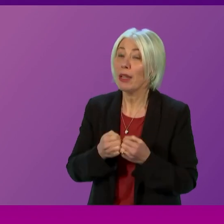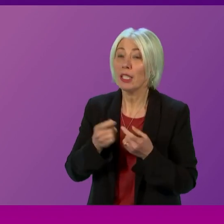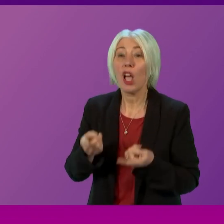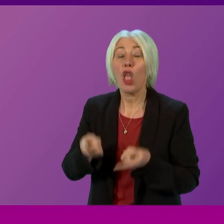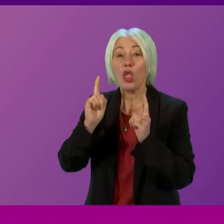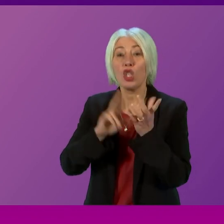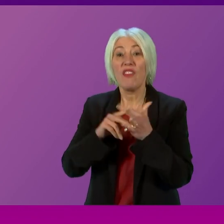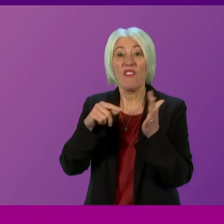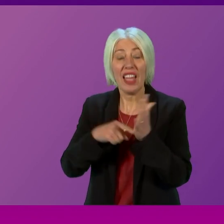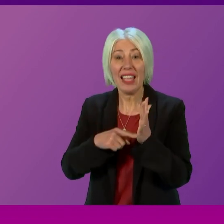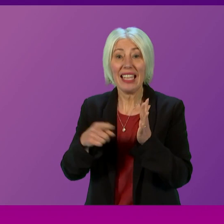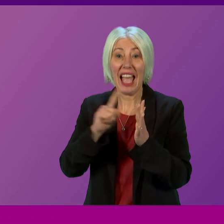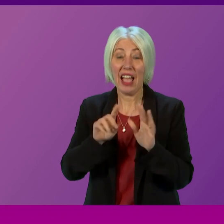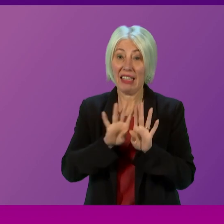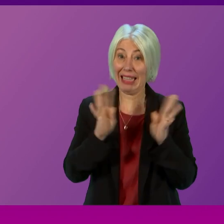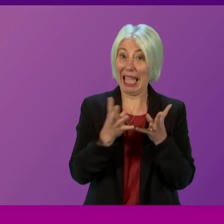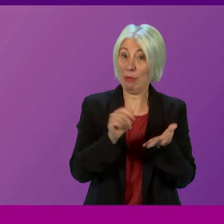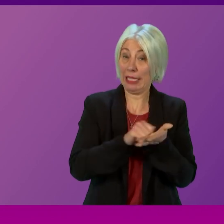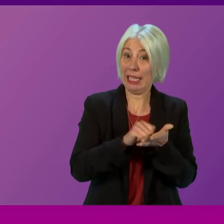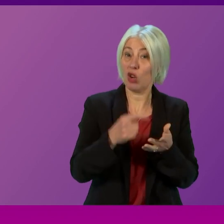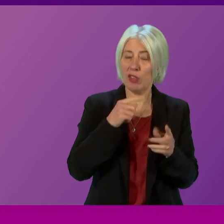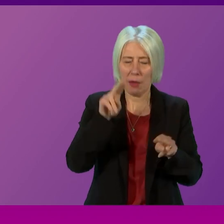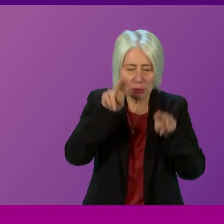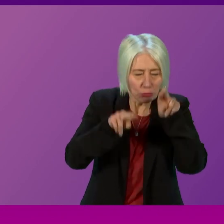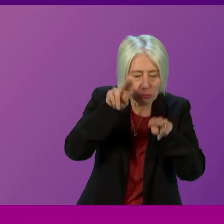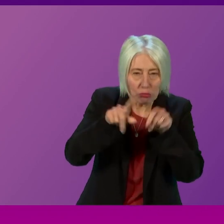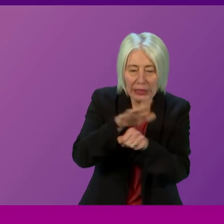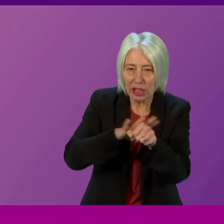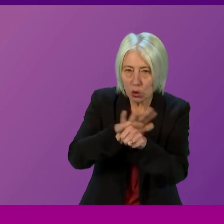Mairi Gougeon, are monitoring the situation carefully. The measures that are in place in